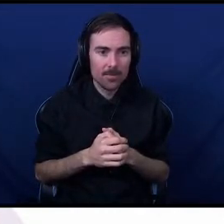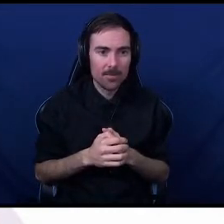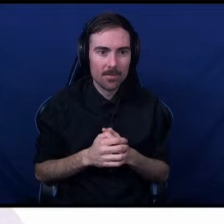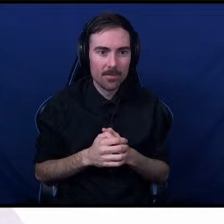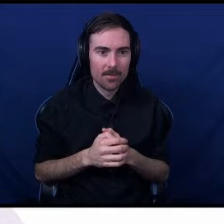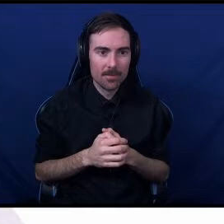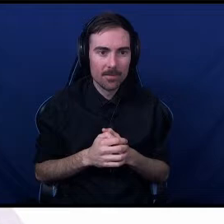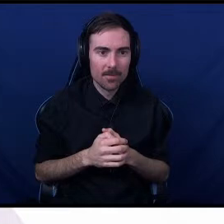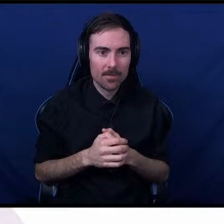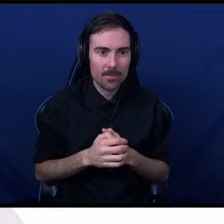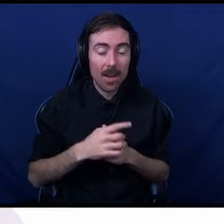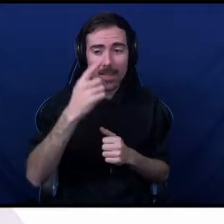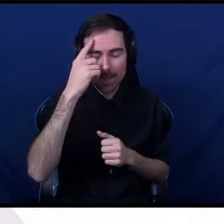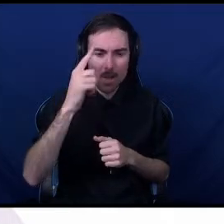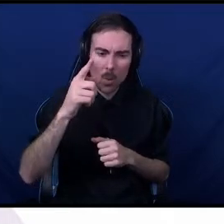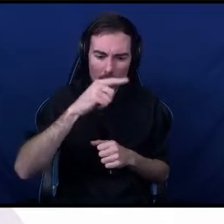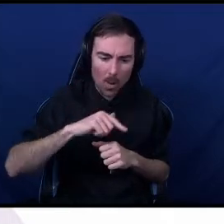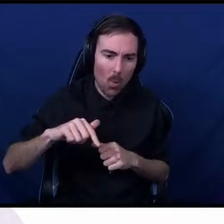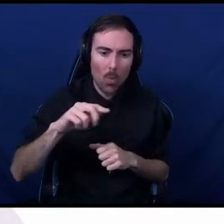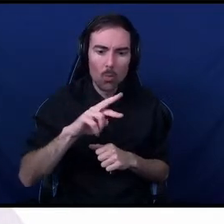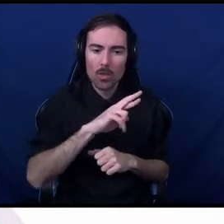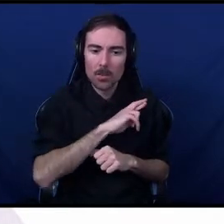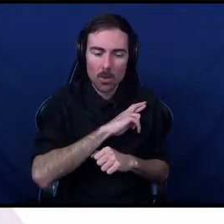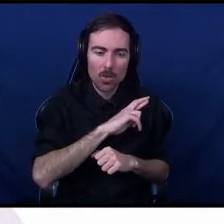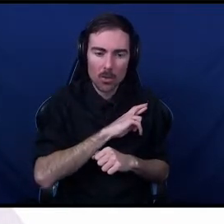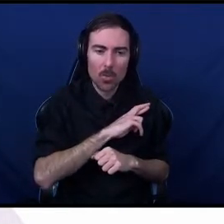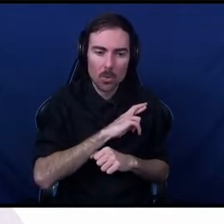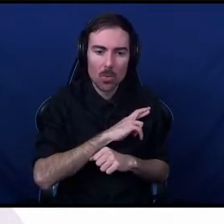accountable, to help shape a better future that's more